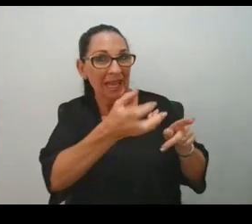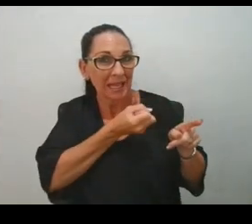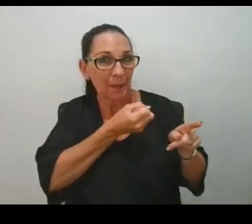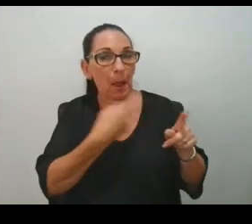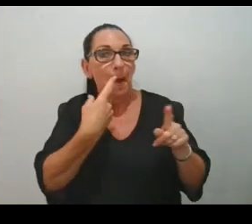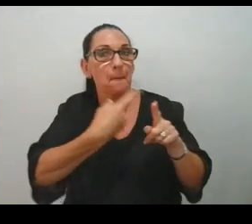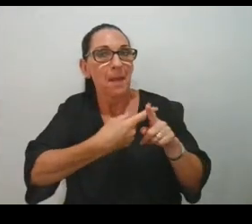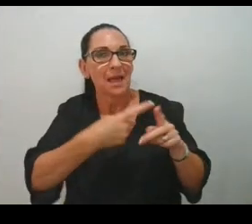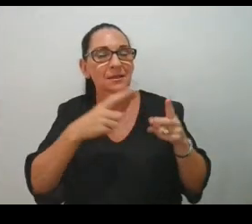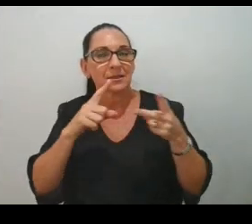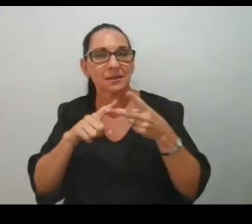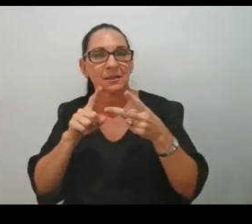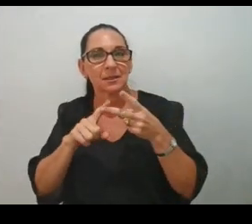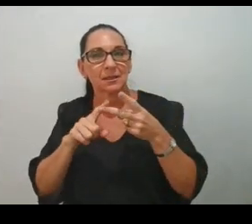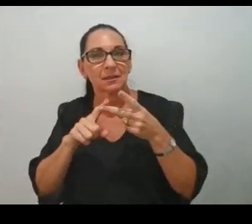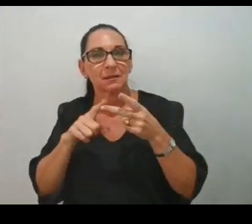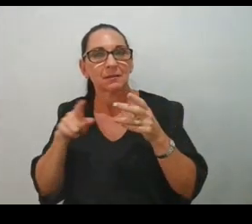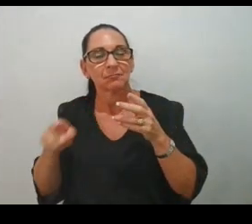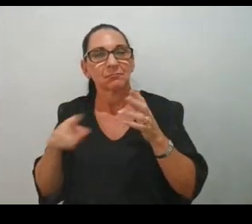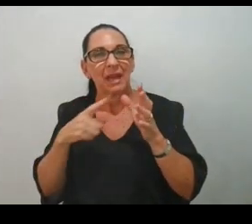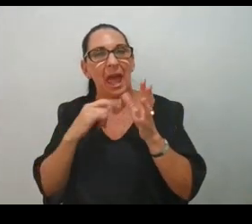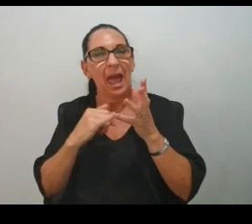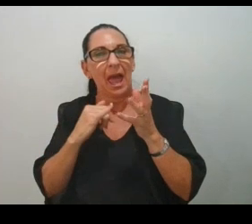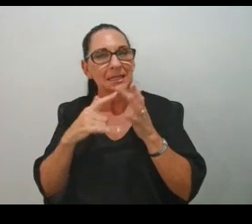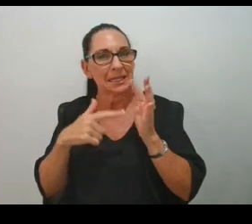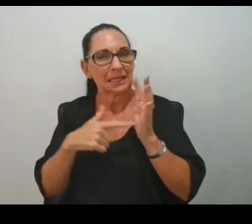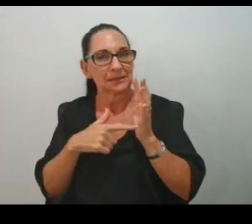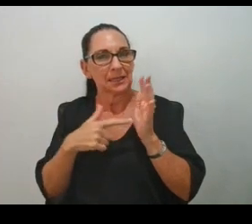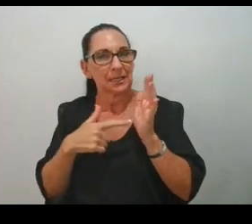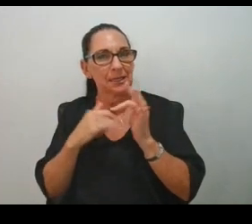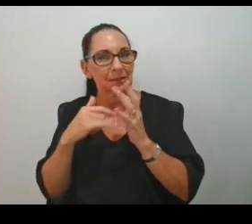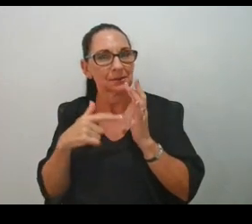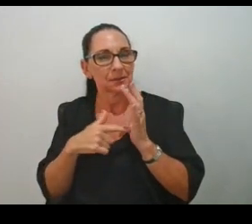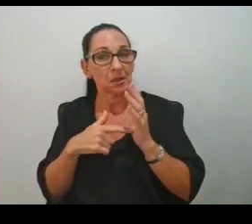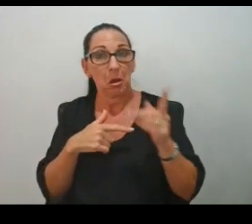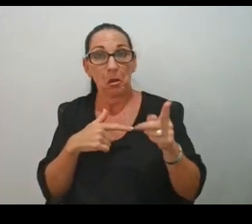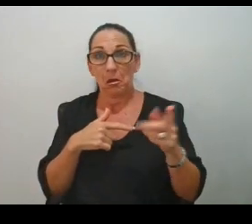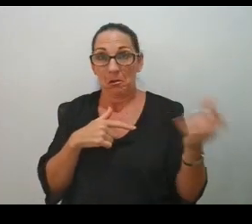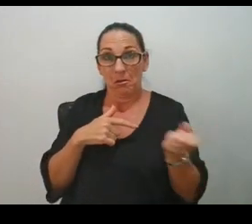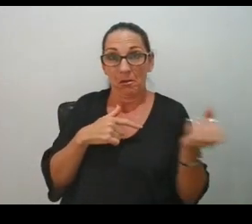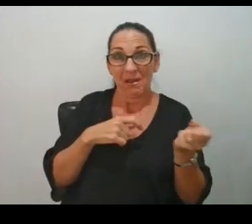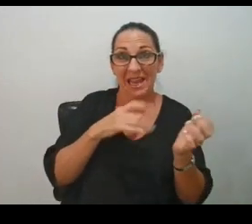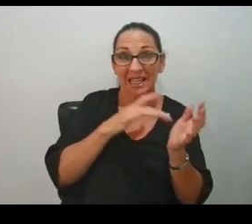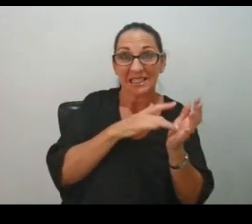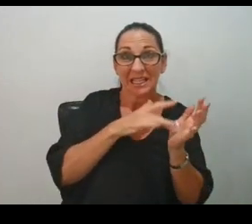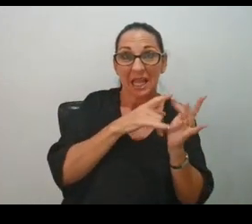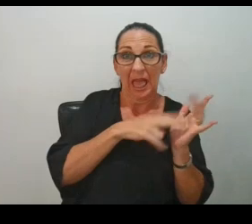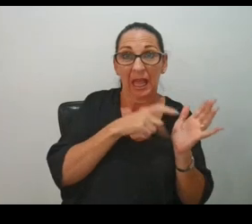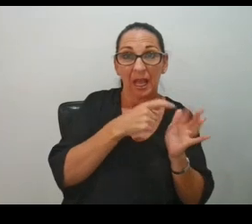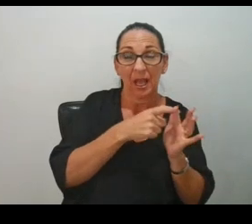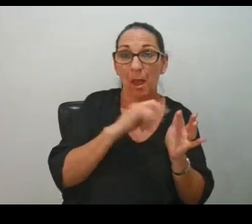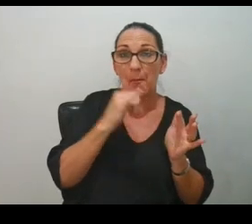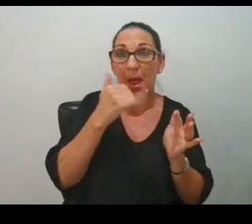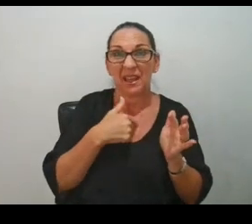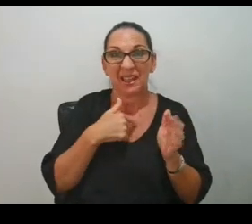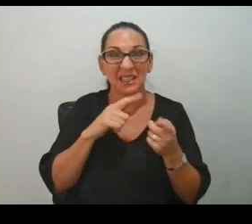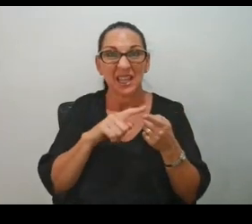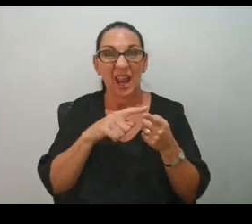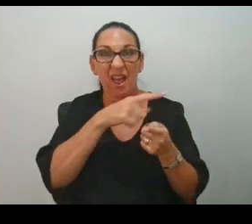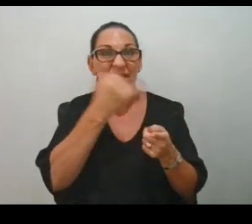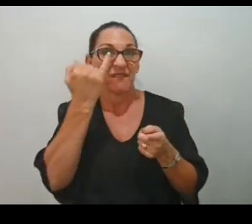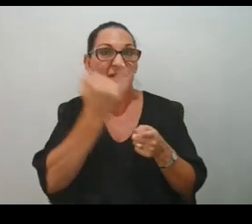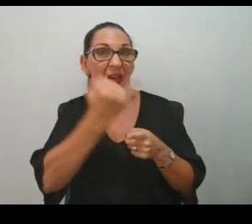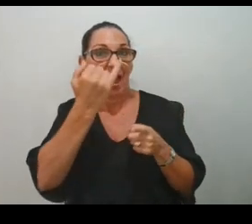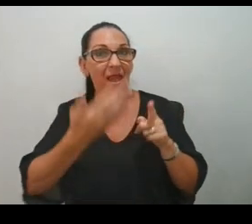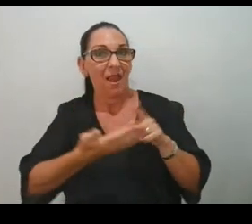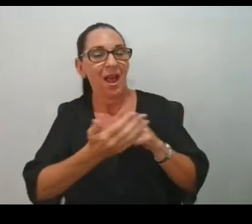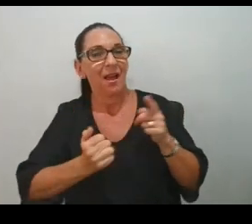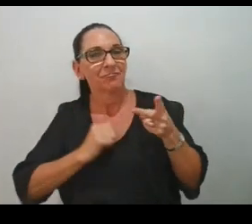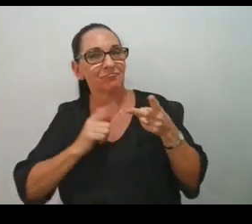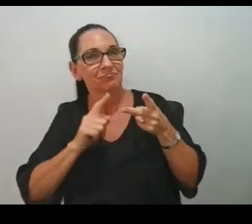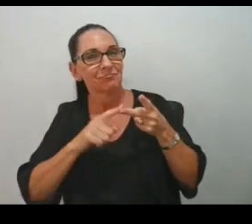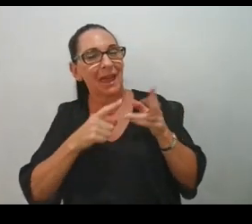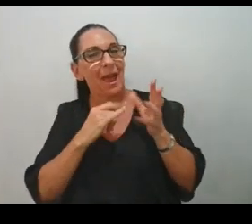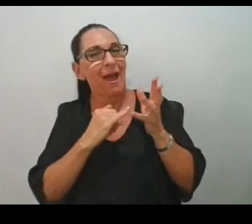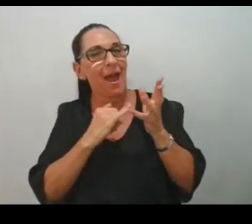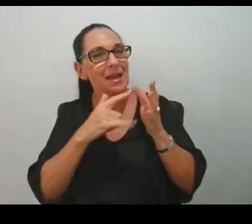be receiving Centrelink but might not be eligible potentially for aid under our assets test yeah so